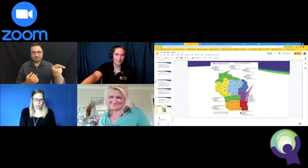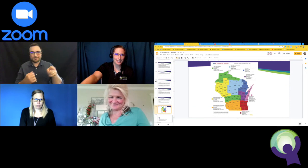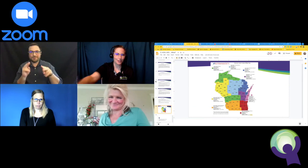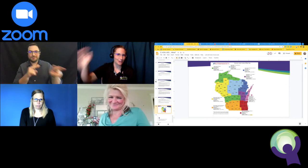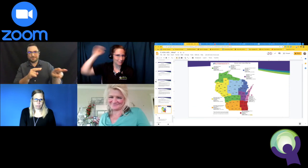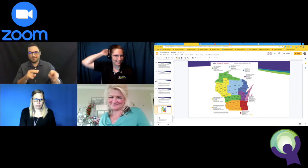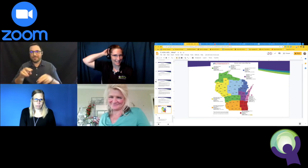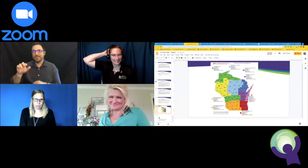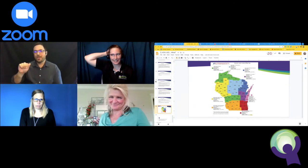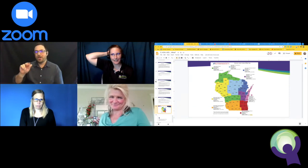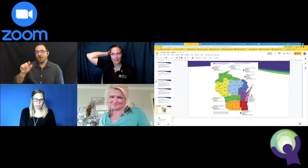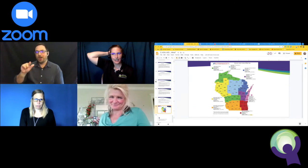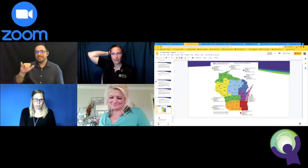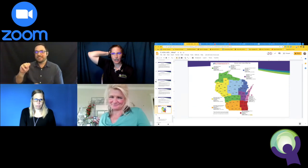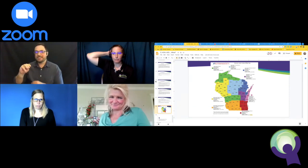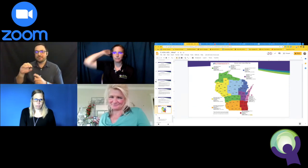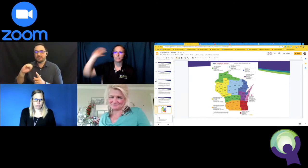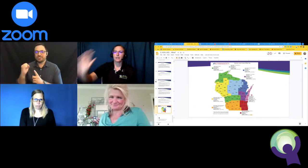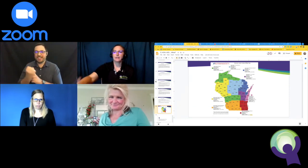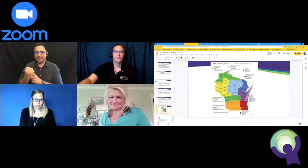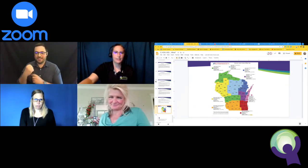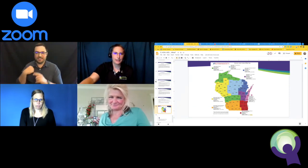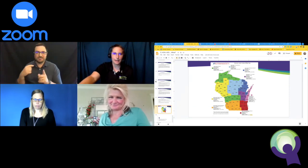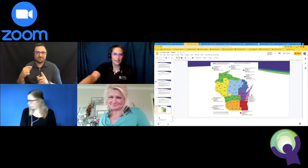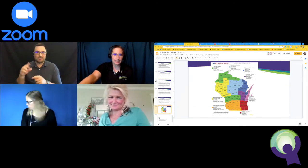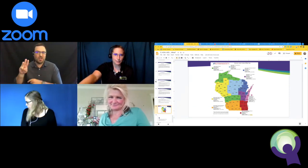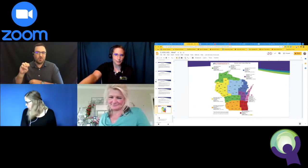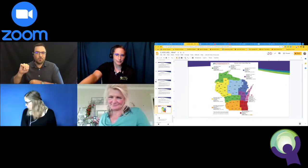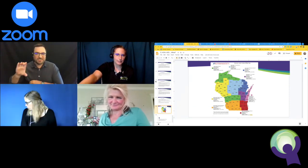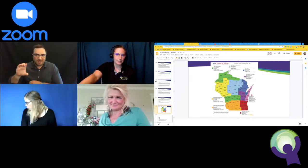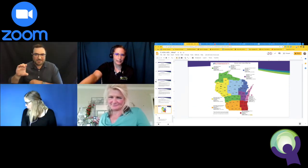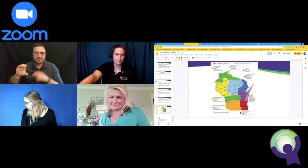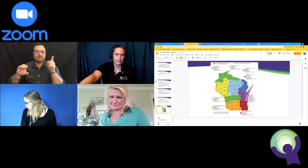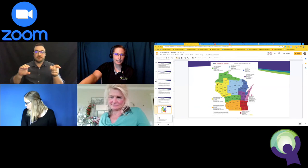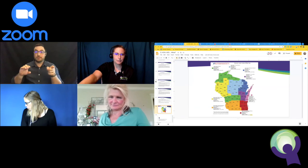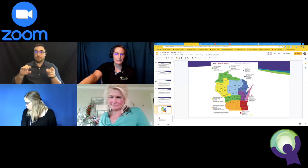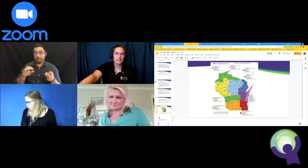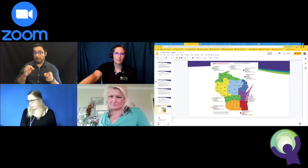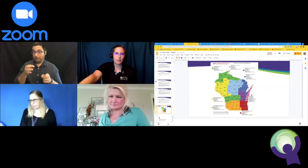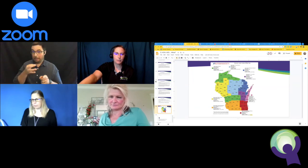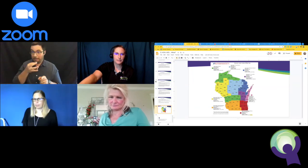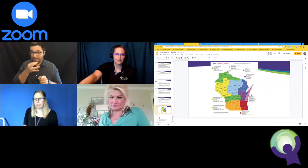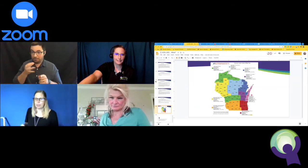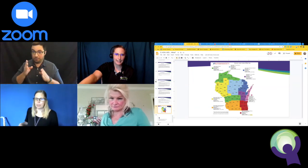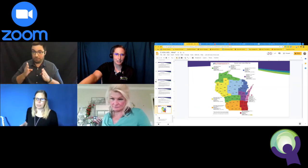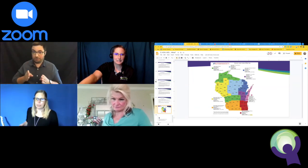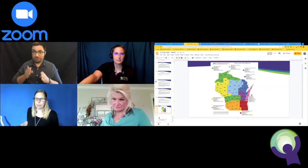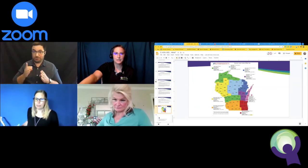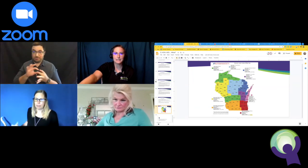here in Wisconsin. Now they may not be experts like Ronda and I were talking about, with deafness and autism but these